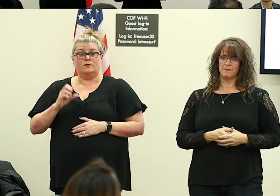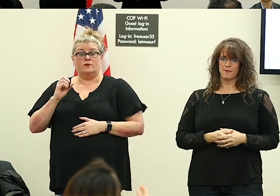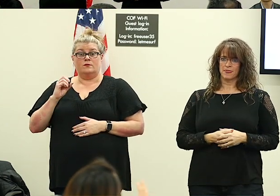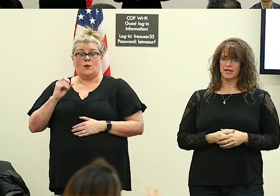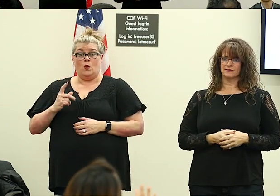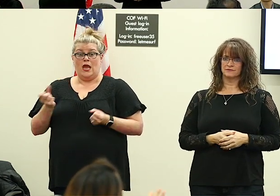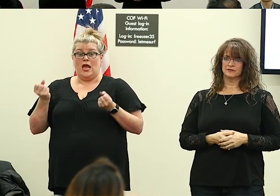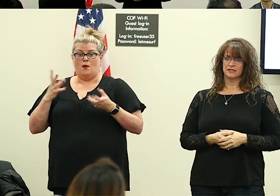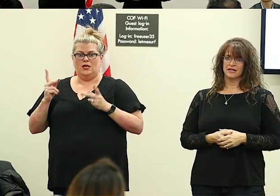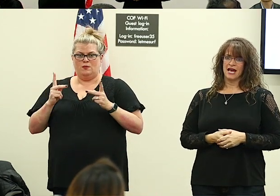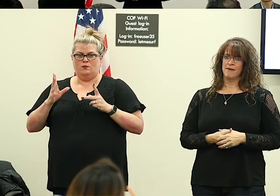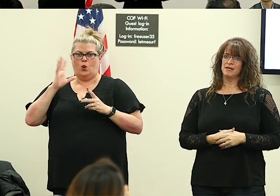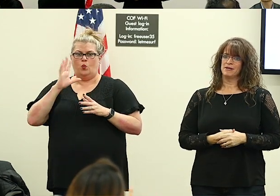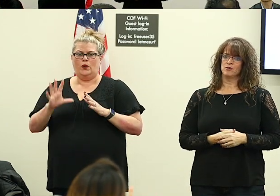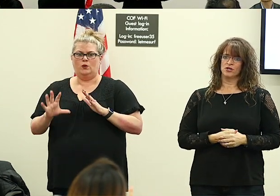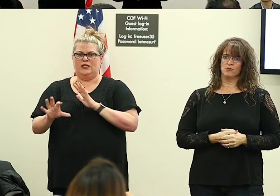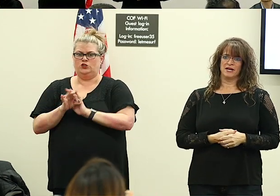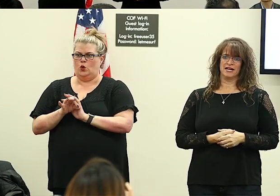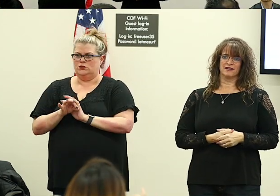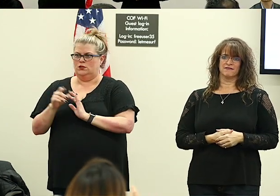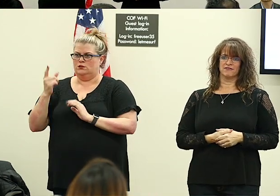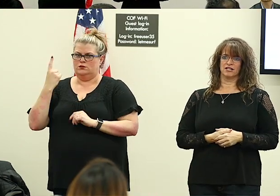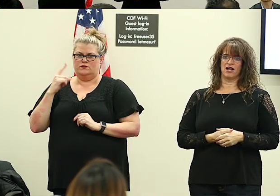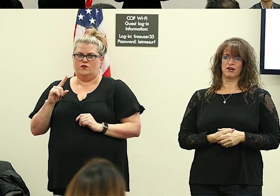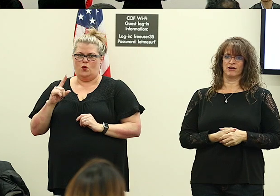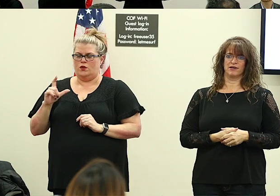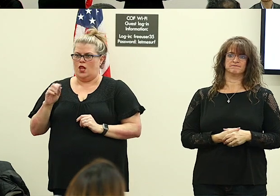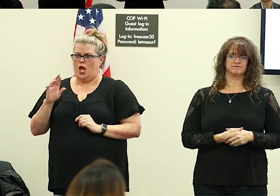[Attendee Through Translator] Okay. How many people will you pick for the lottery?